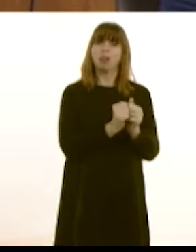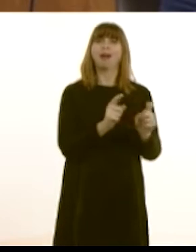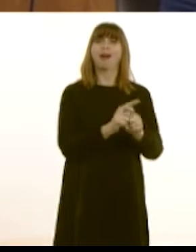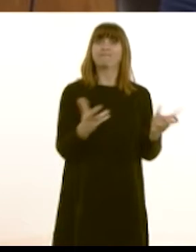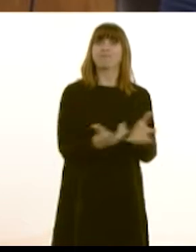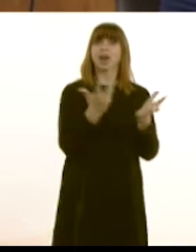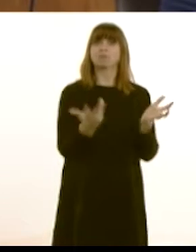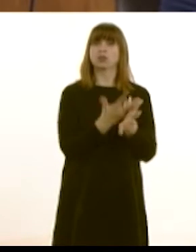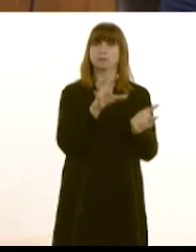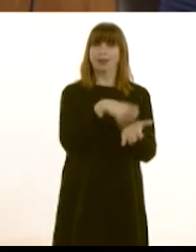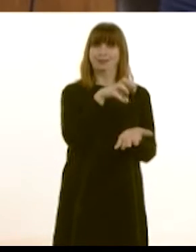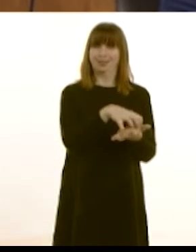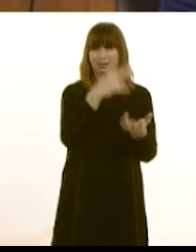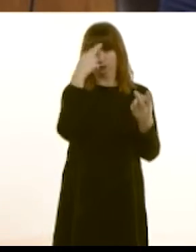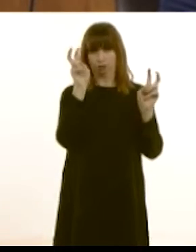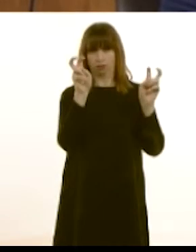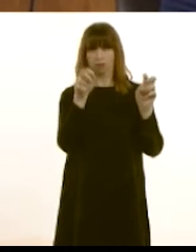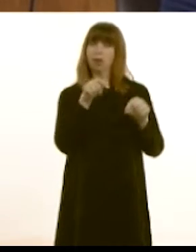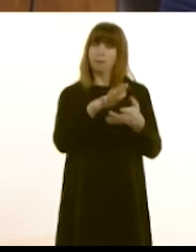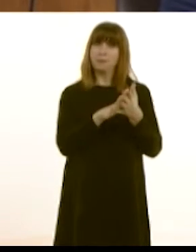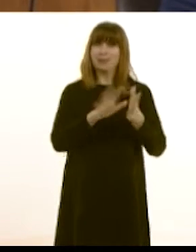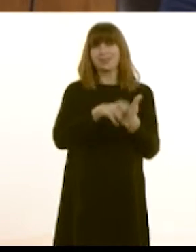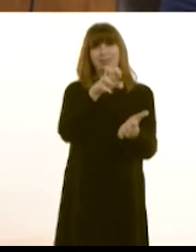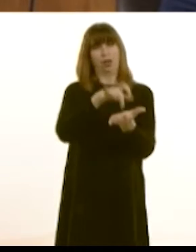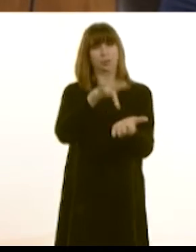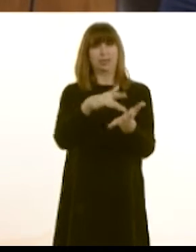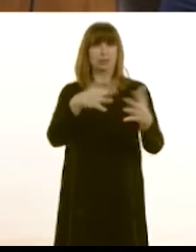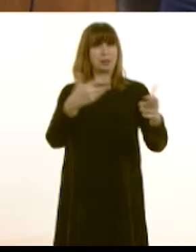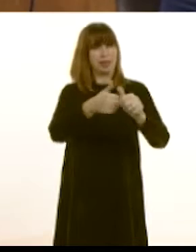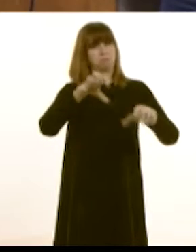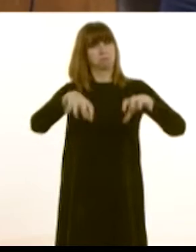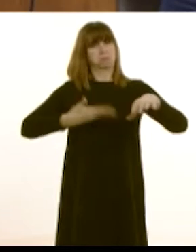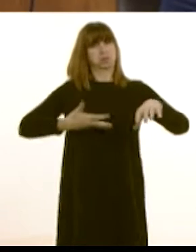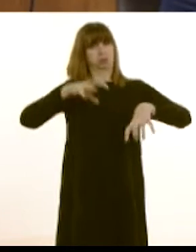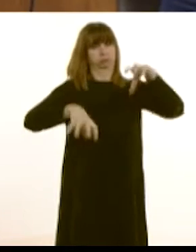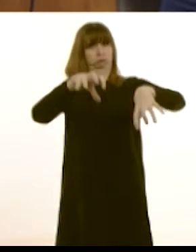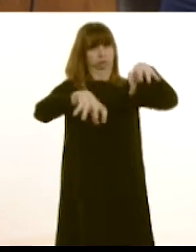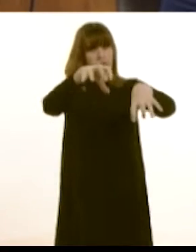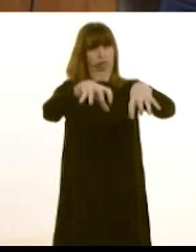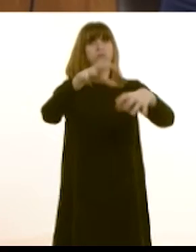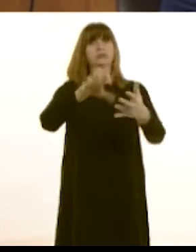in terms of developing areas that are centres of particular importance.